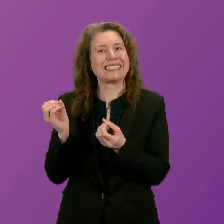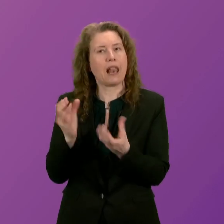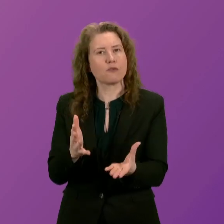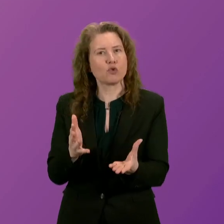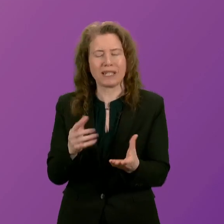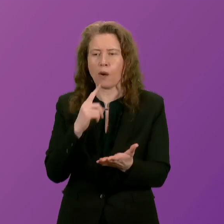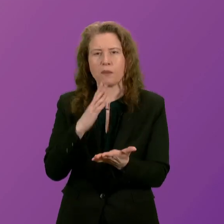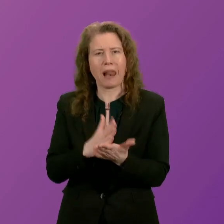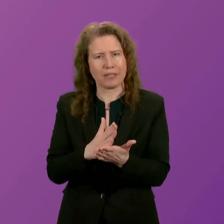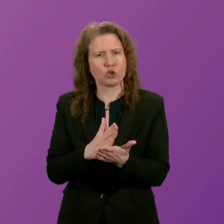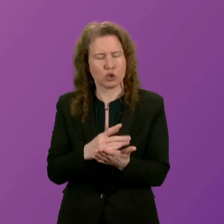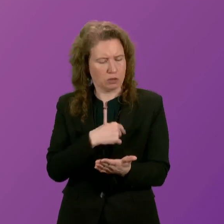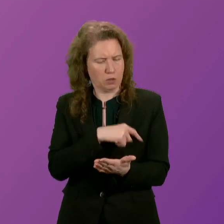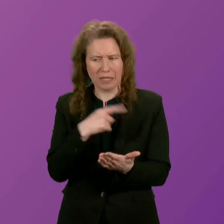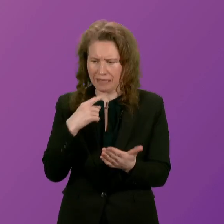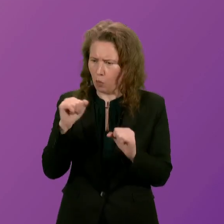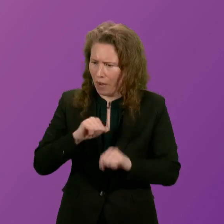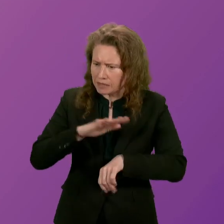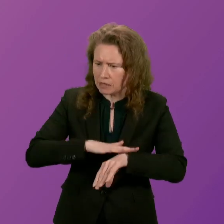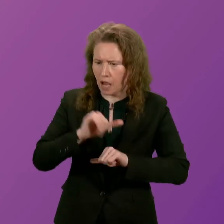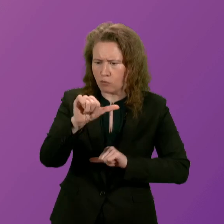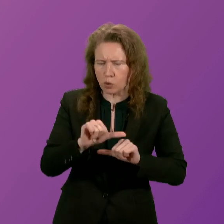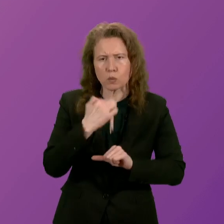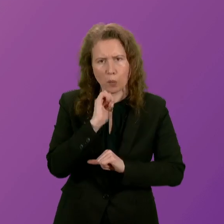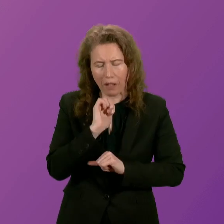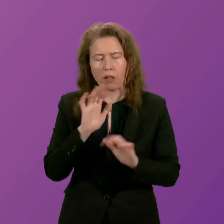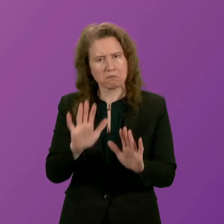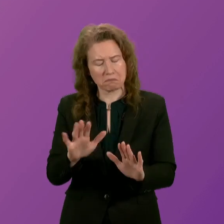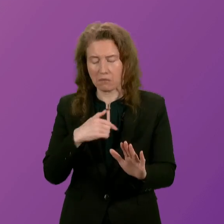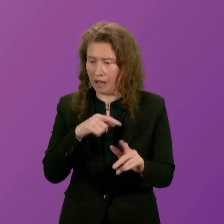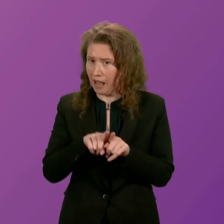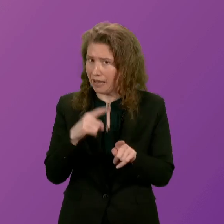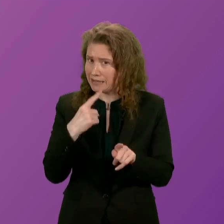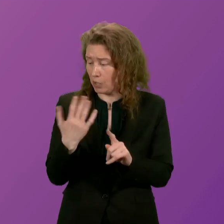pledges on waiting times in our national health service, as I indicated in my earlier answer